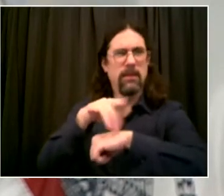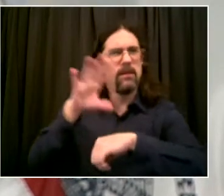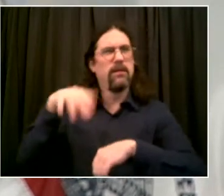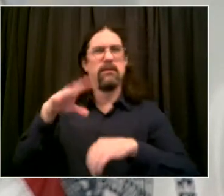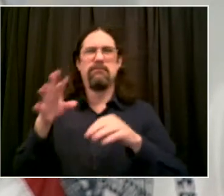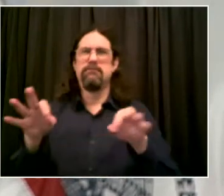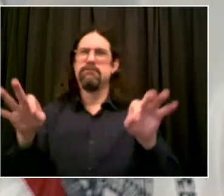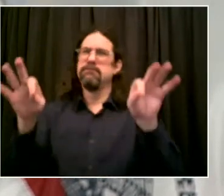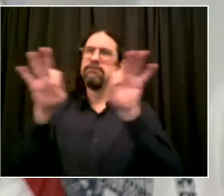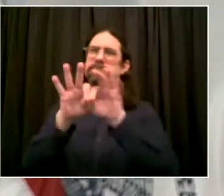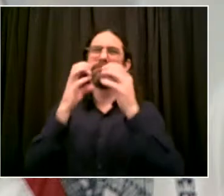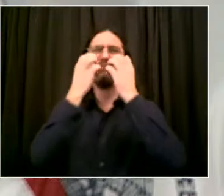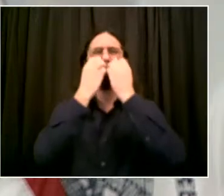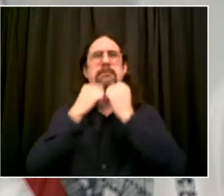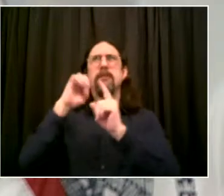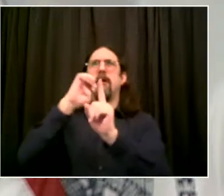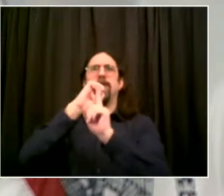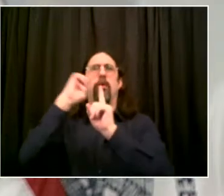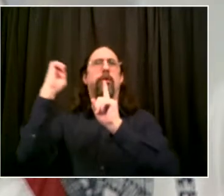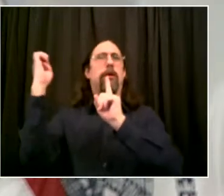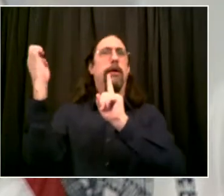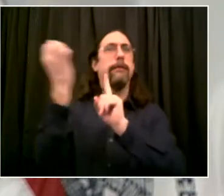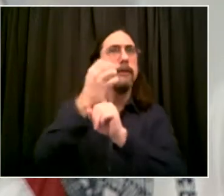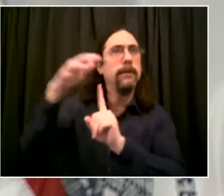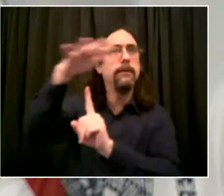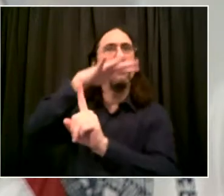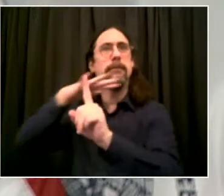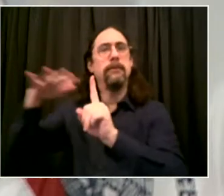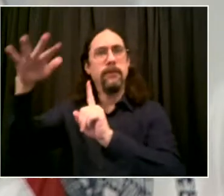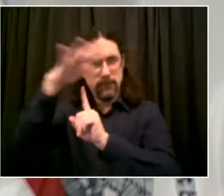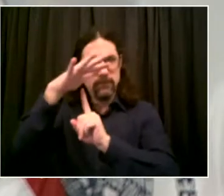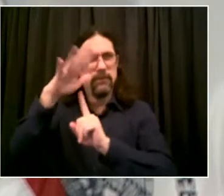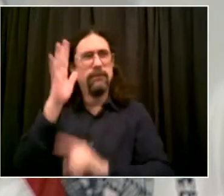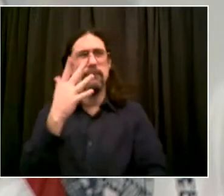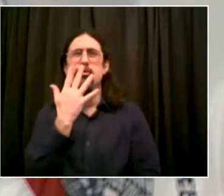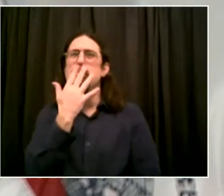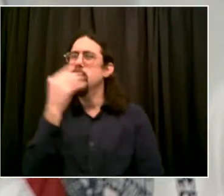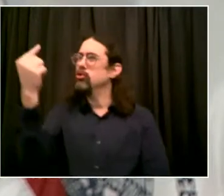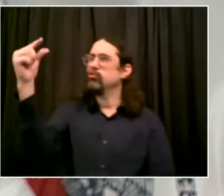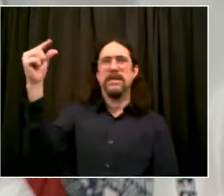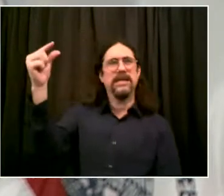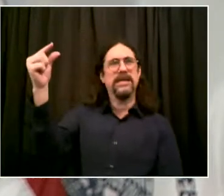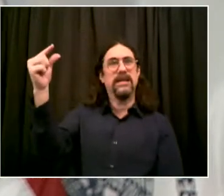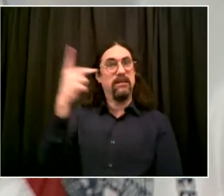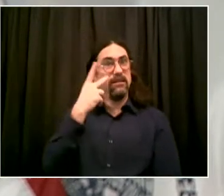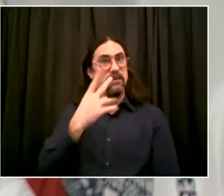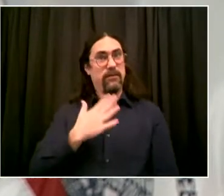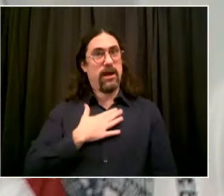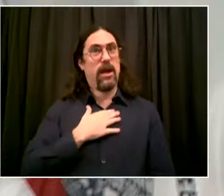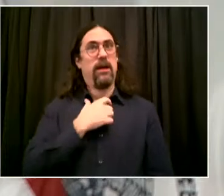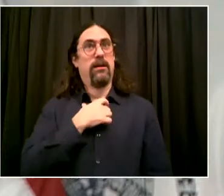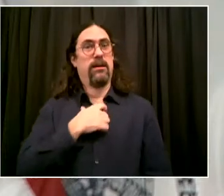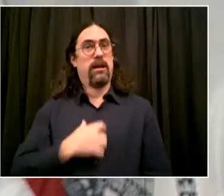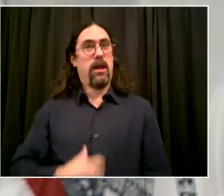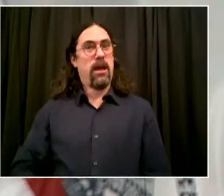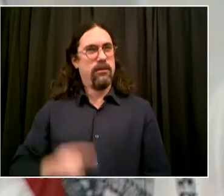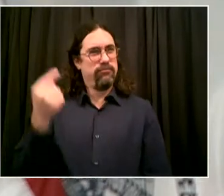GREEN TIE TODAY OUT OF OPTIMISM AND ALSO BECAUSE IT IS AN IMPORTANT DAY FOR NEW YORK CITY S, OOTMEHHG IN REALLY MOMENTOUS IS HAPPENING